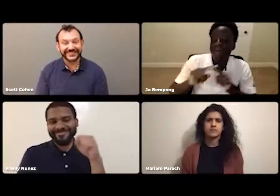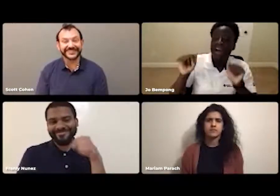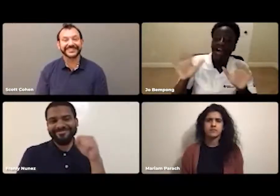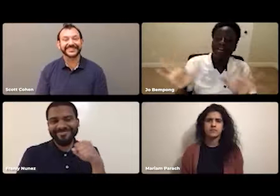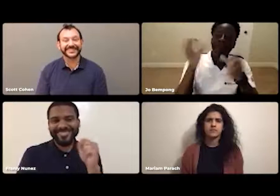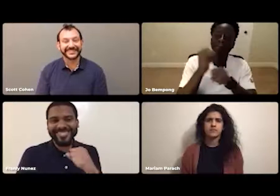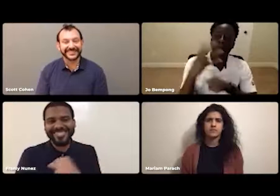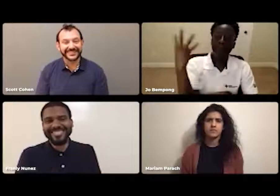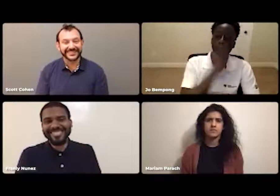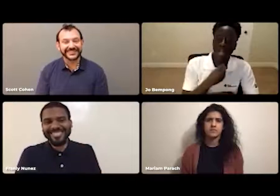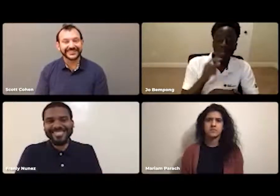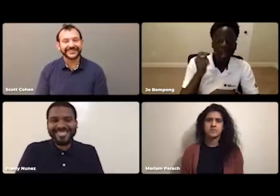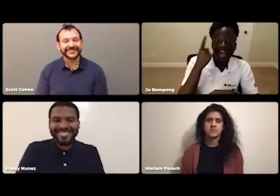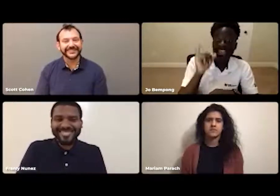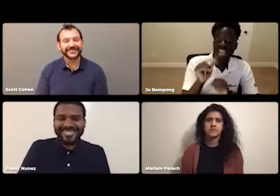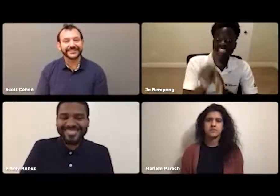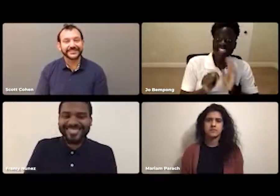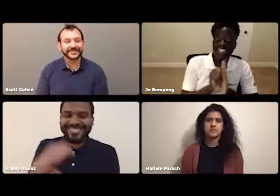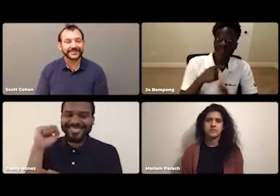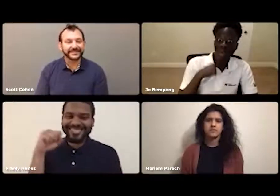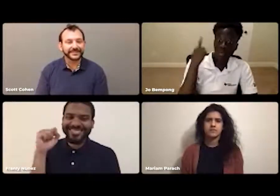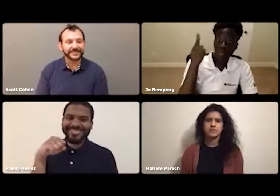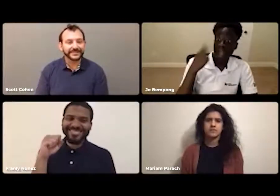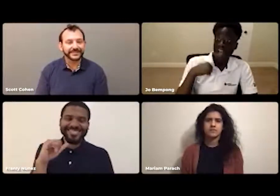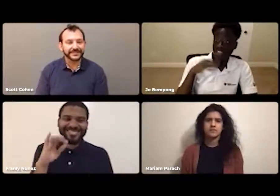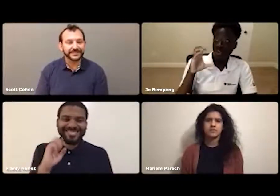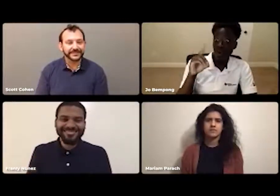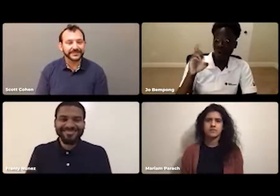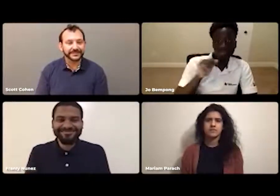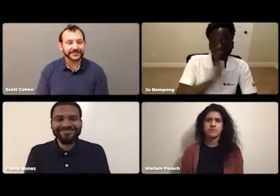It’s like with Facebook, you can design your page and make it pretty.